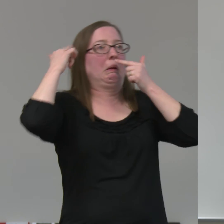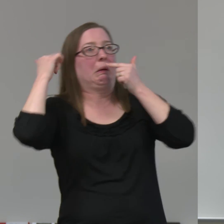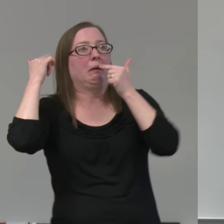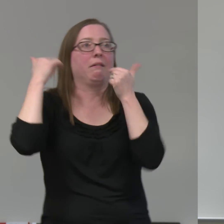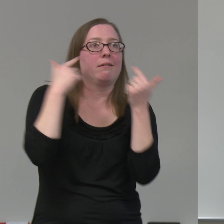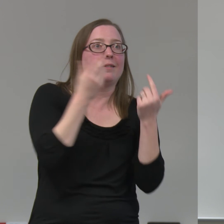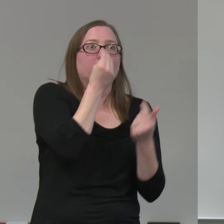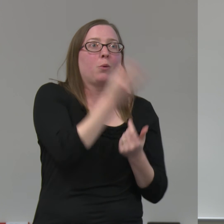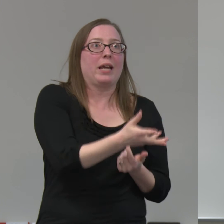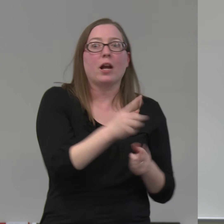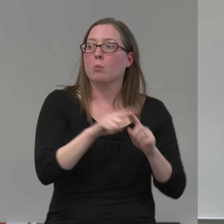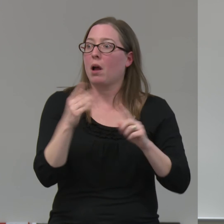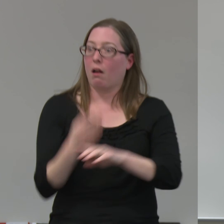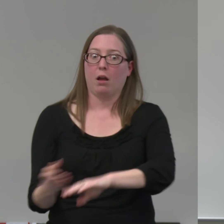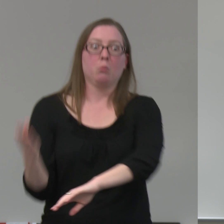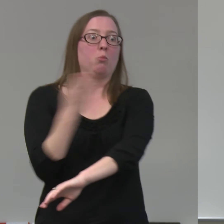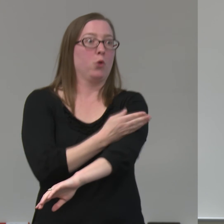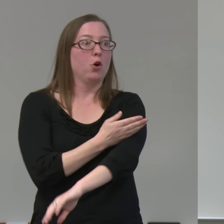that's usually looked upon favorably.